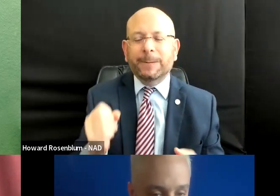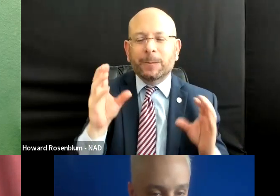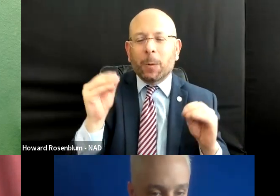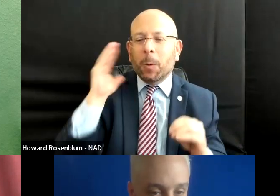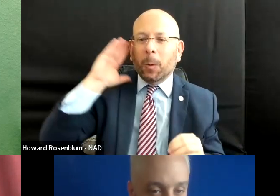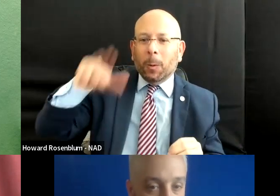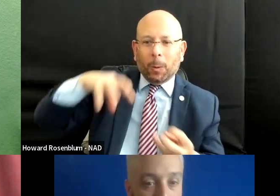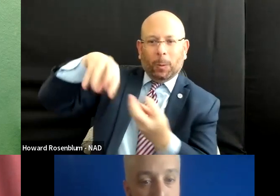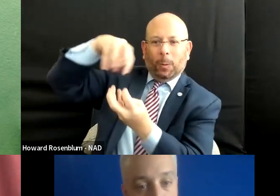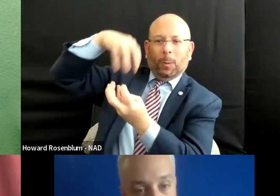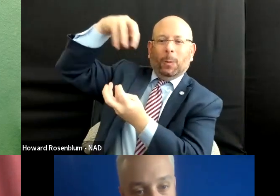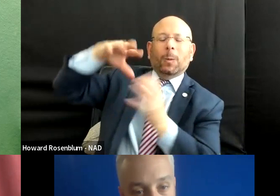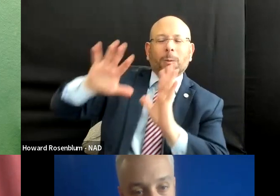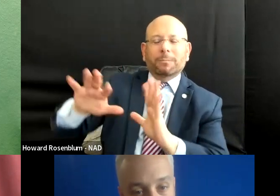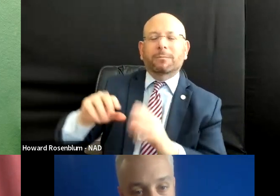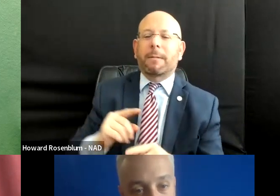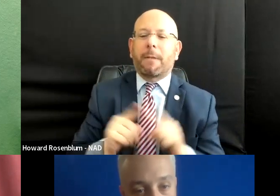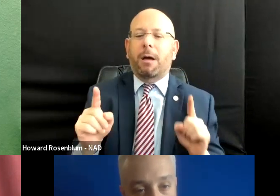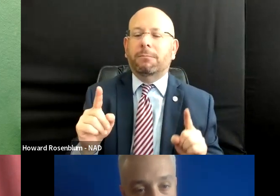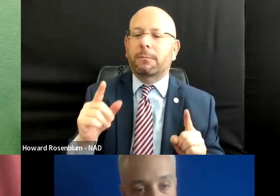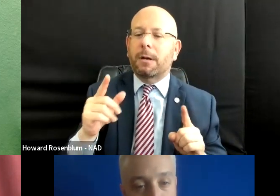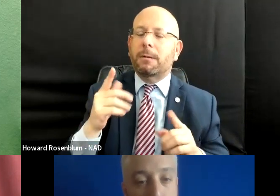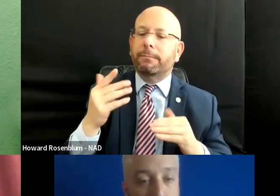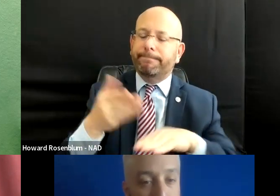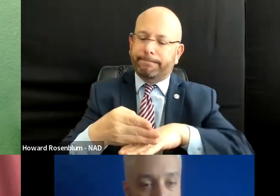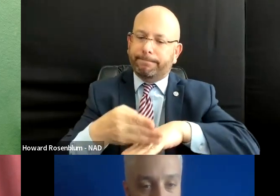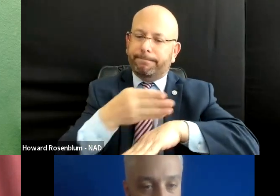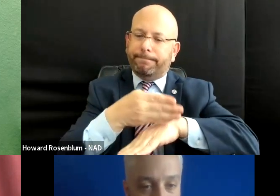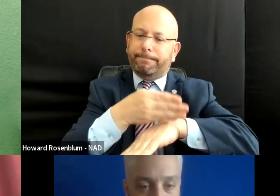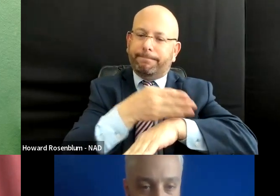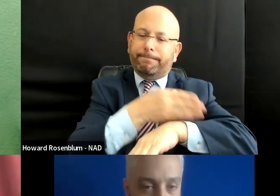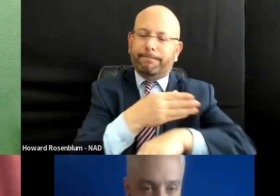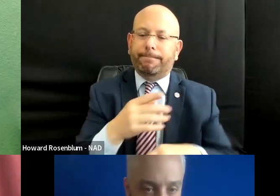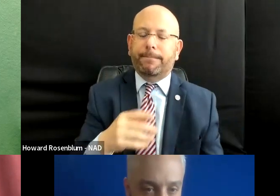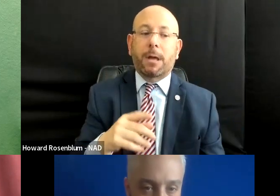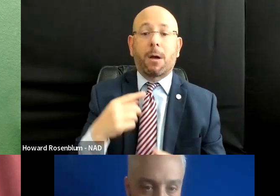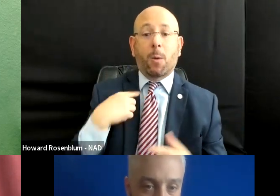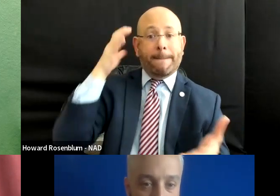subscription. So then we got ahold of NBC and all the networks to say no one can access you if they don't